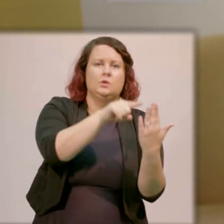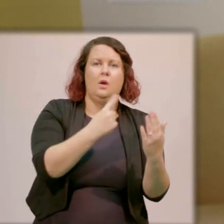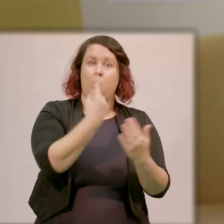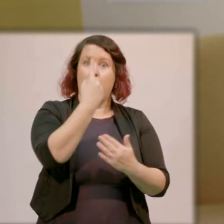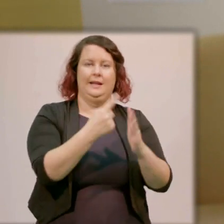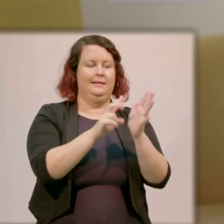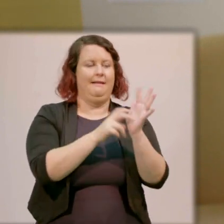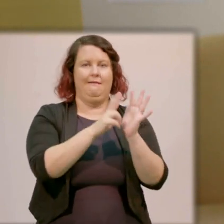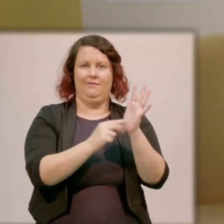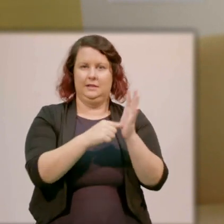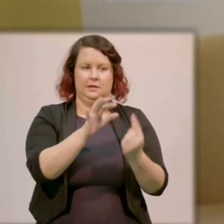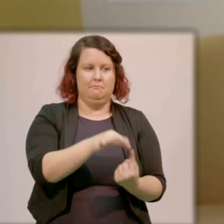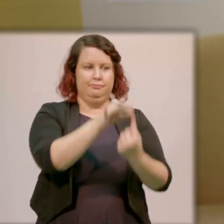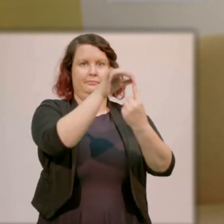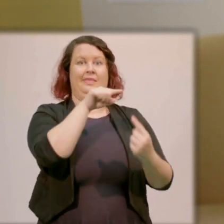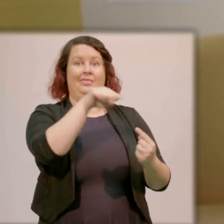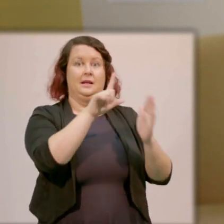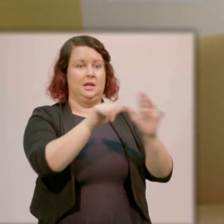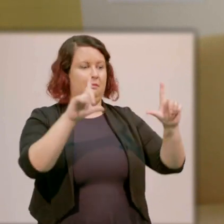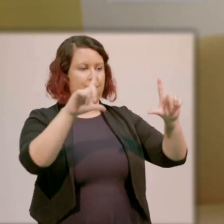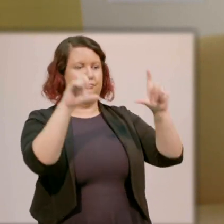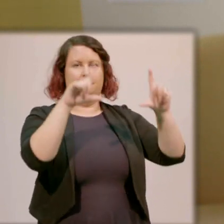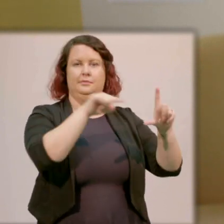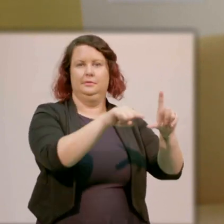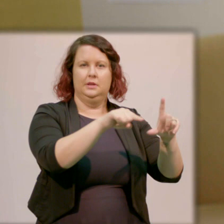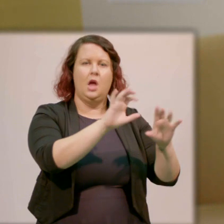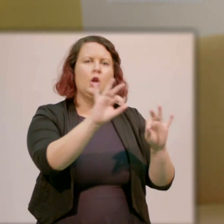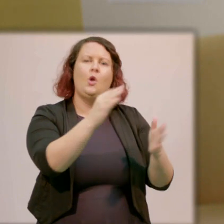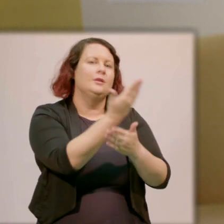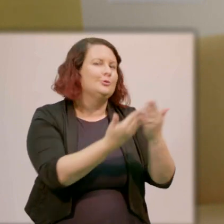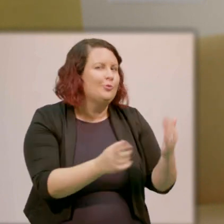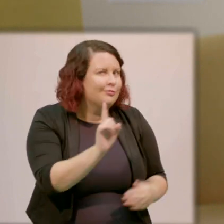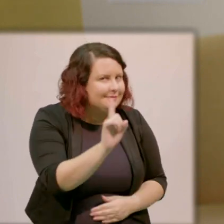The daily cartoon is just one single event. Something is happening at a point in time.